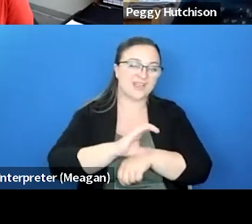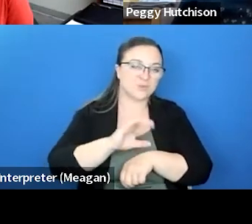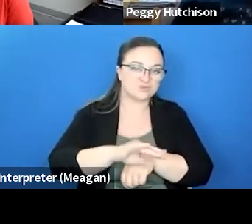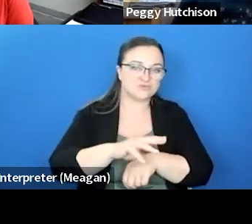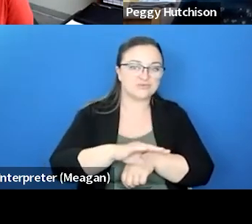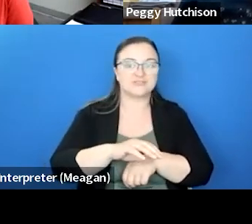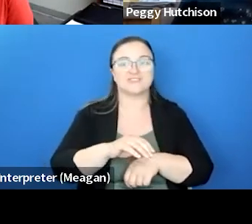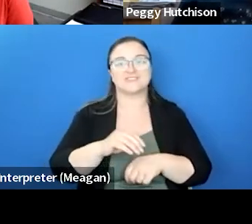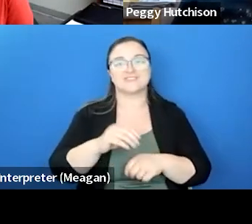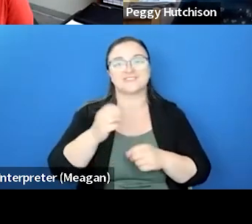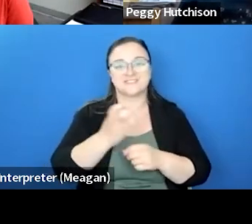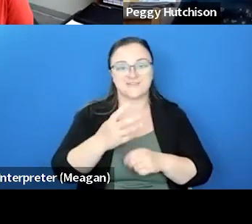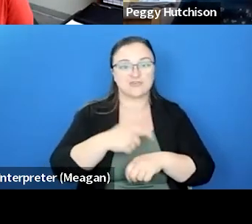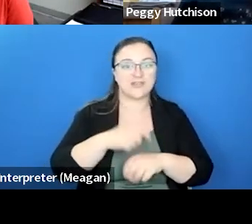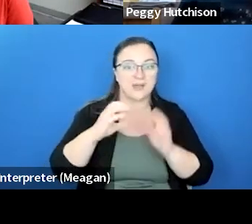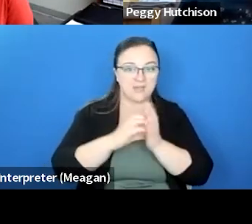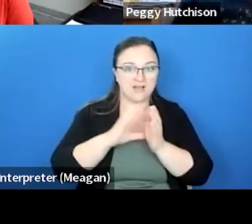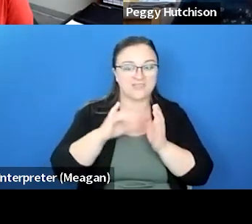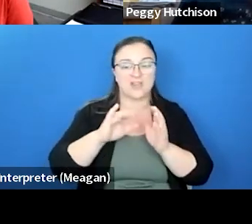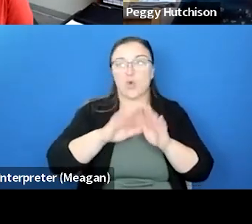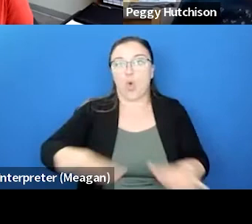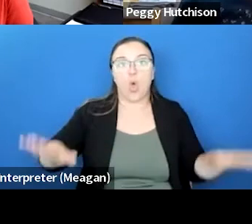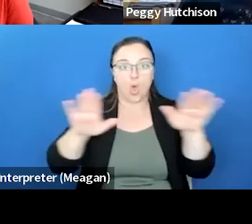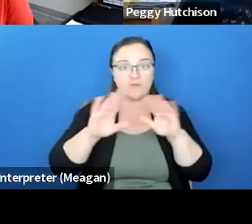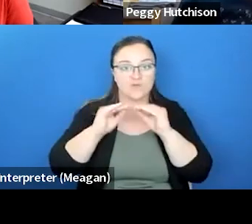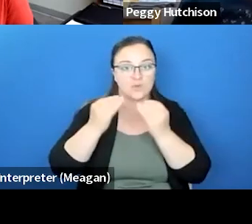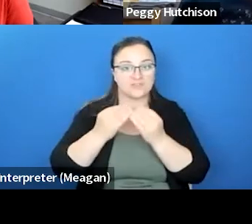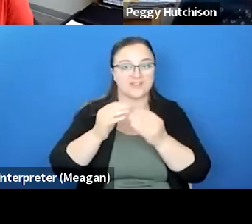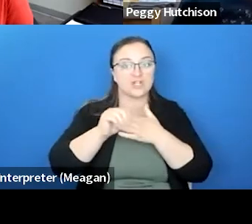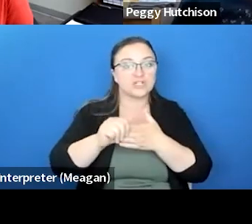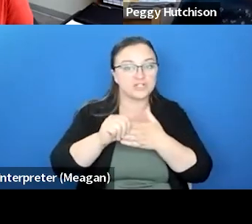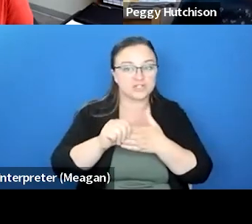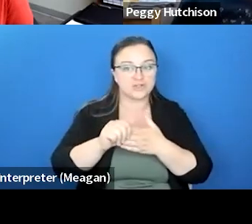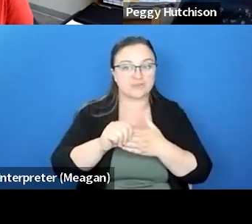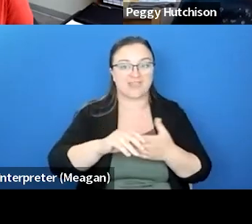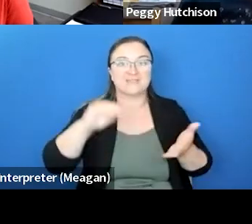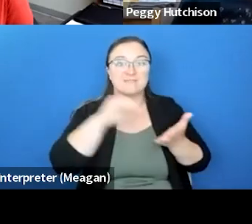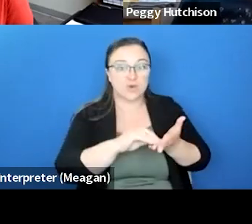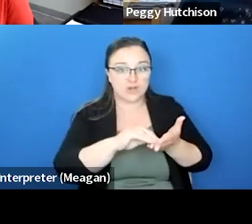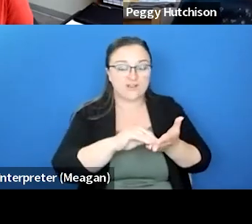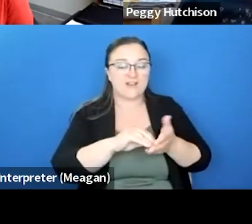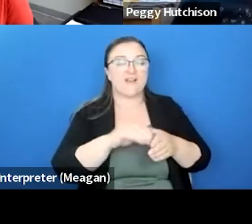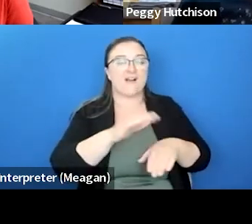that are organization wide, that the leadership has put on our calendars, right.